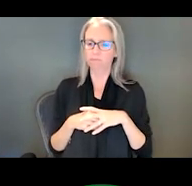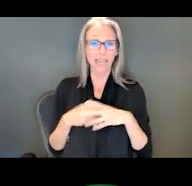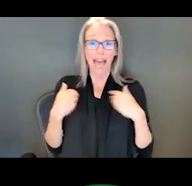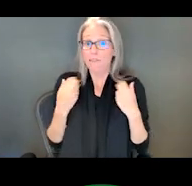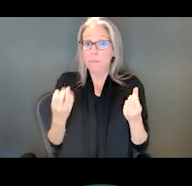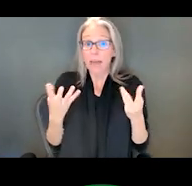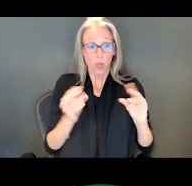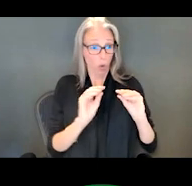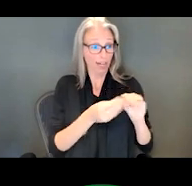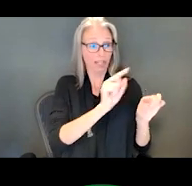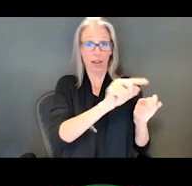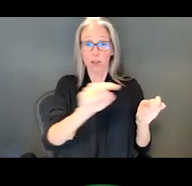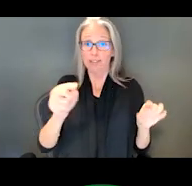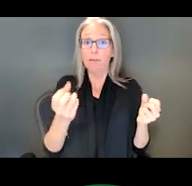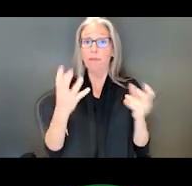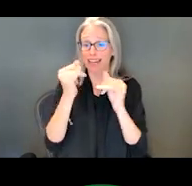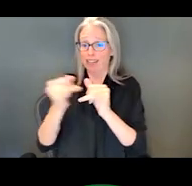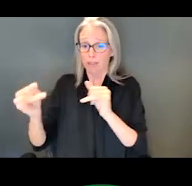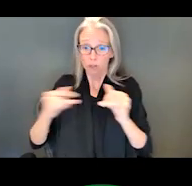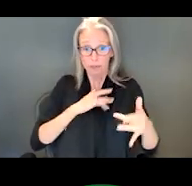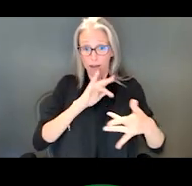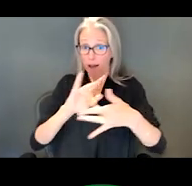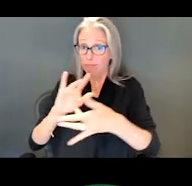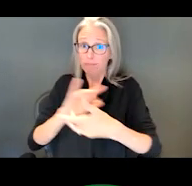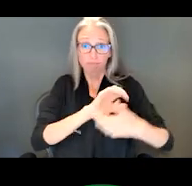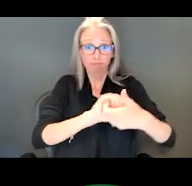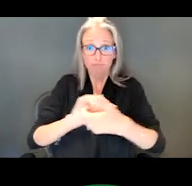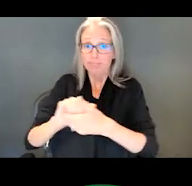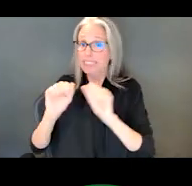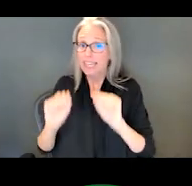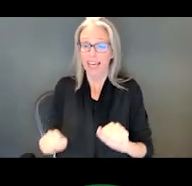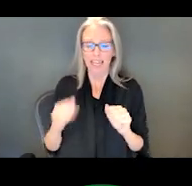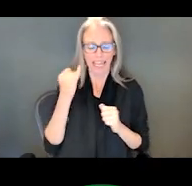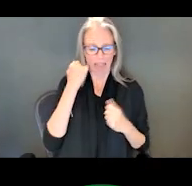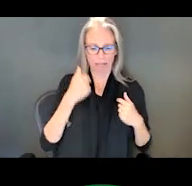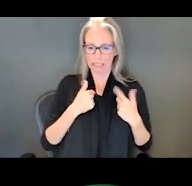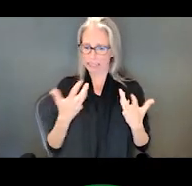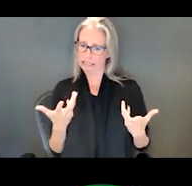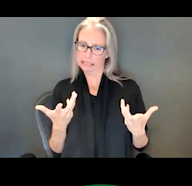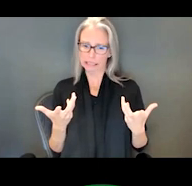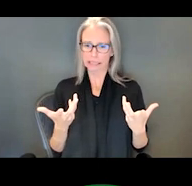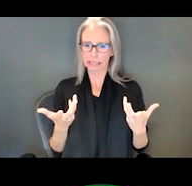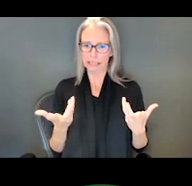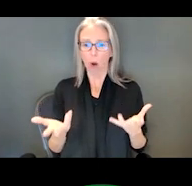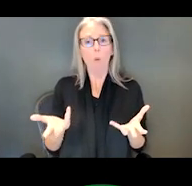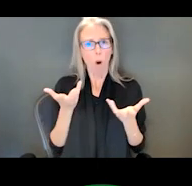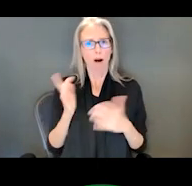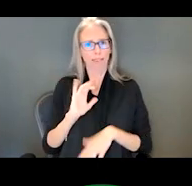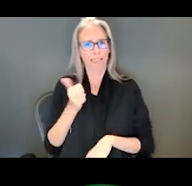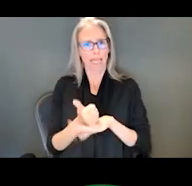for voice. But there's, there's just so much opportunity to do better on this one.